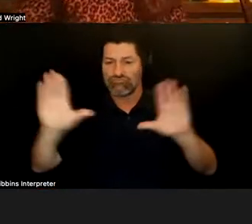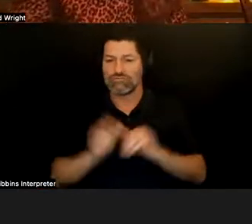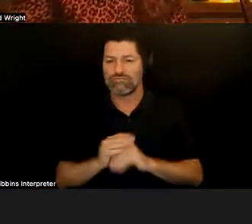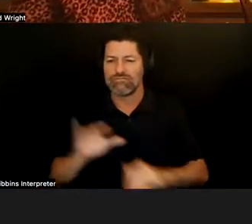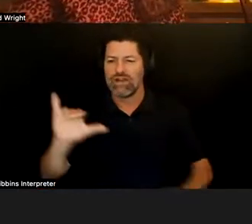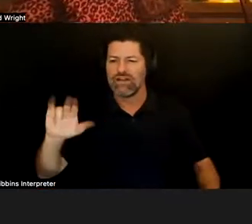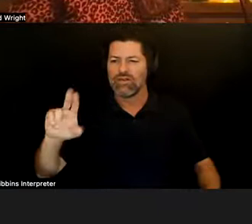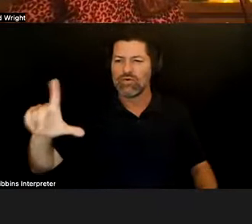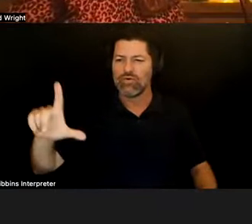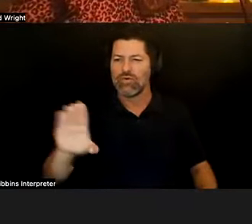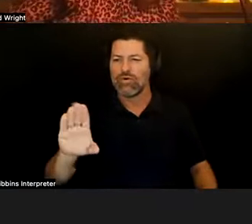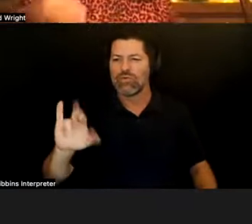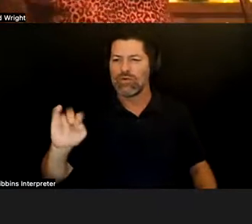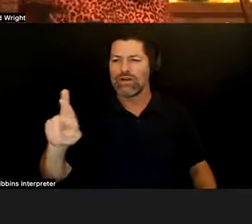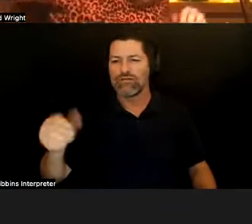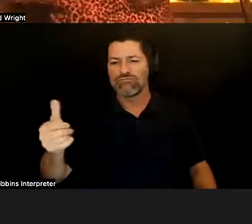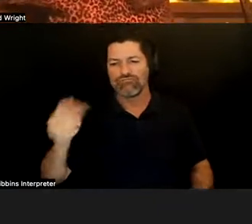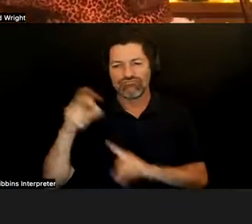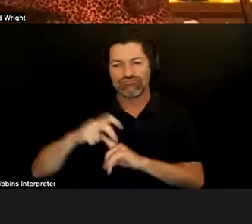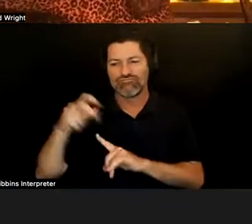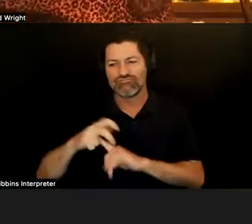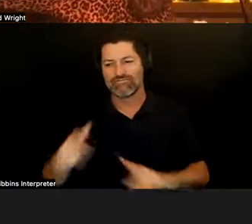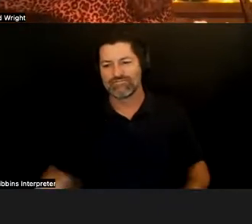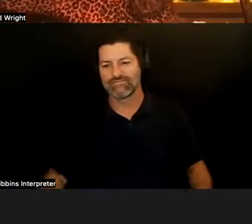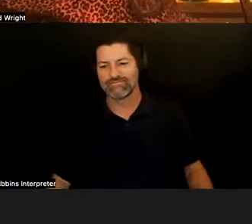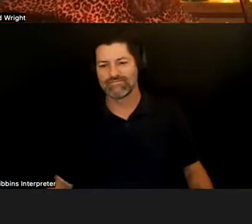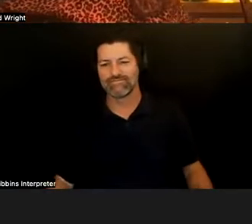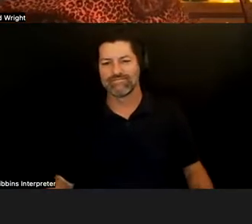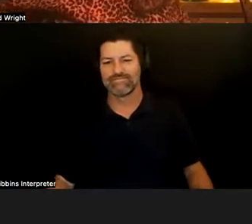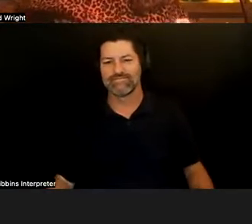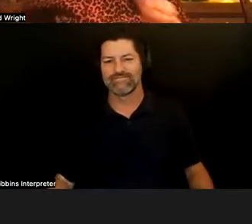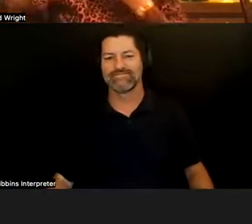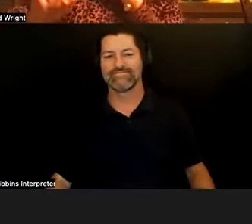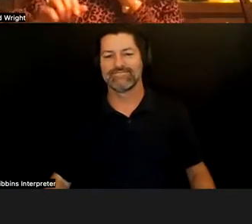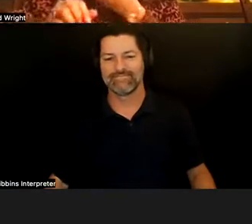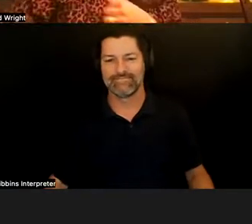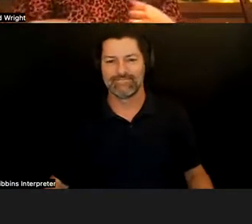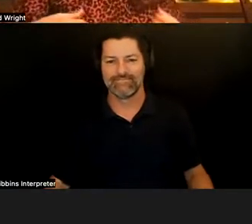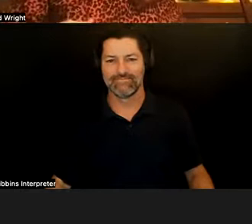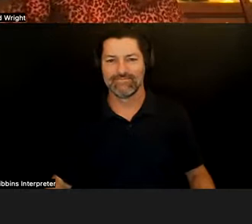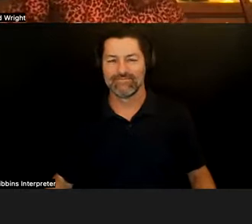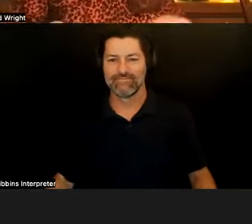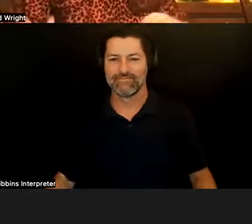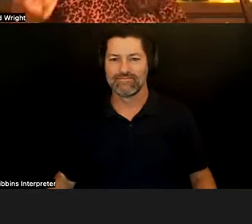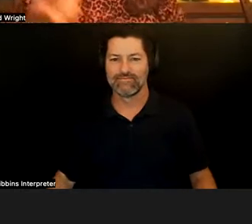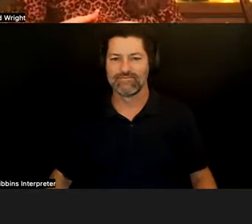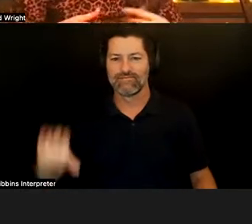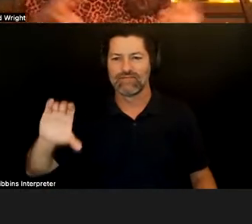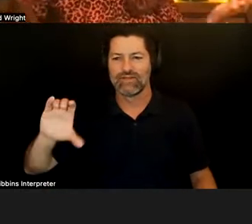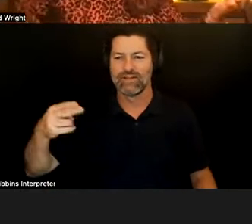20:29:06 Right. Oh, is that I mean come on who doesn't love Charlton Heston in that iconic